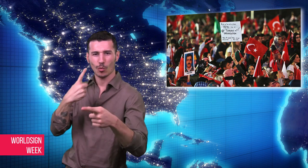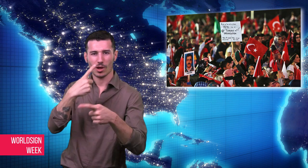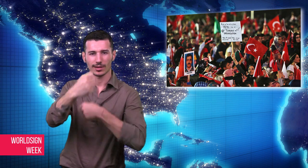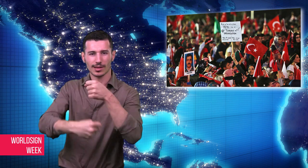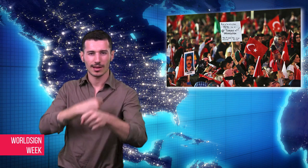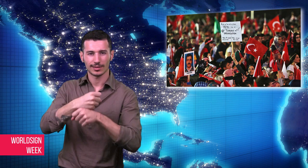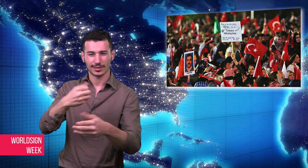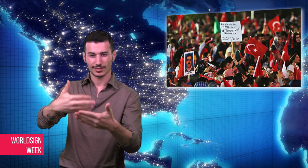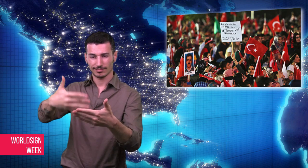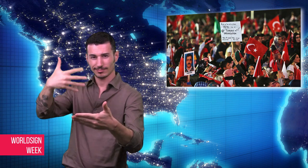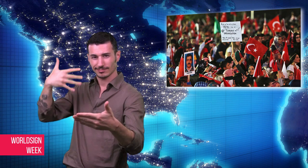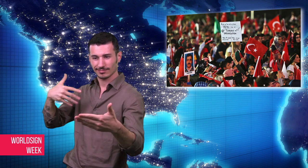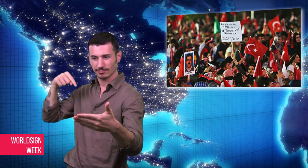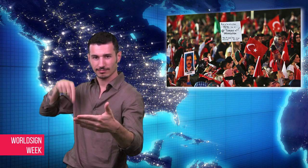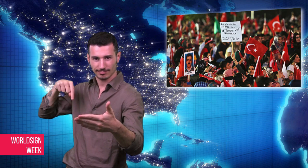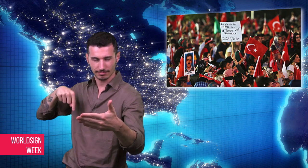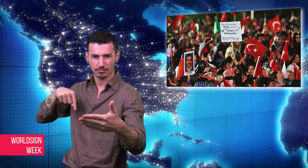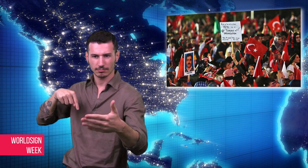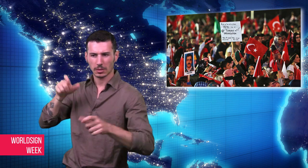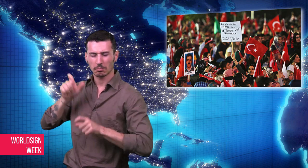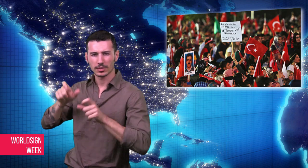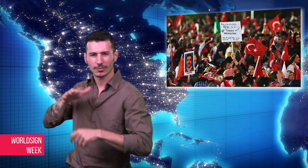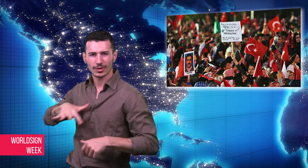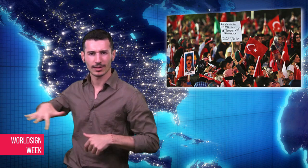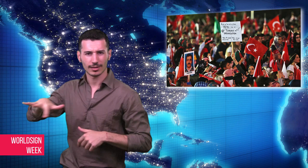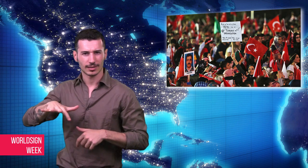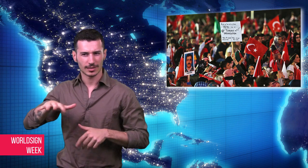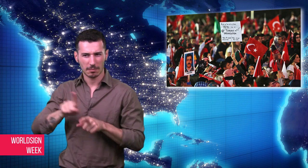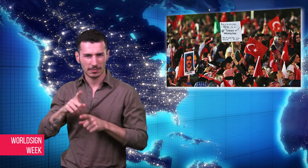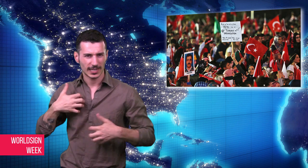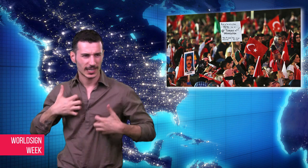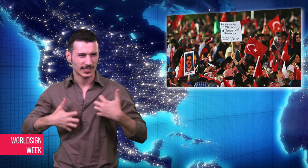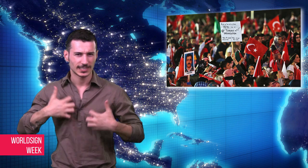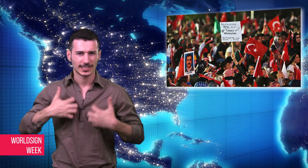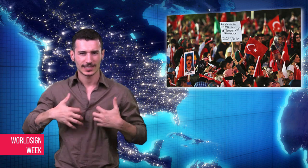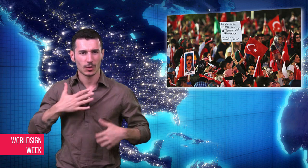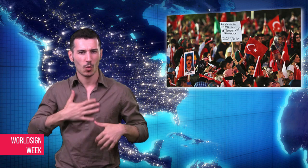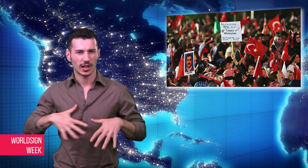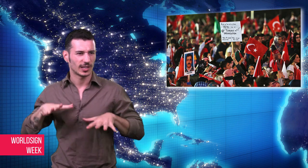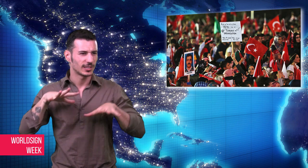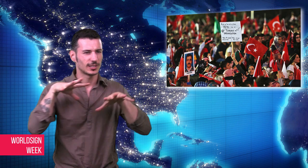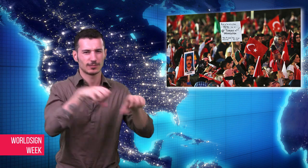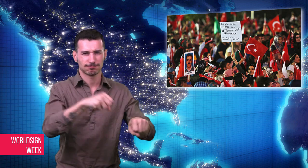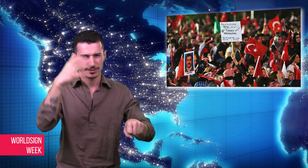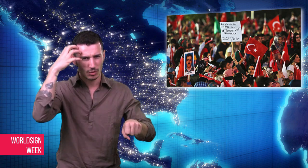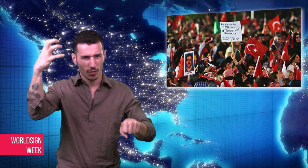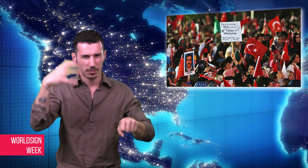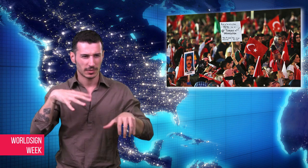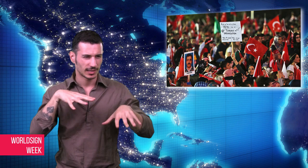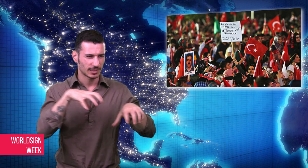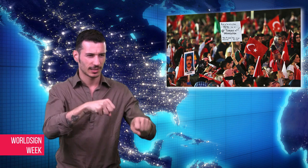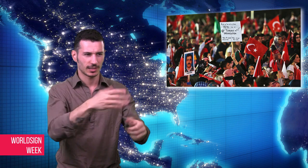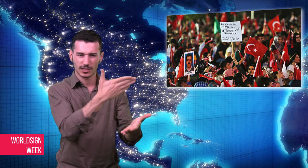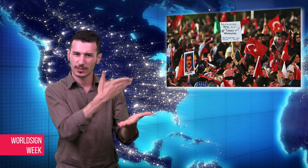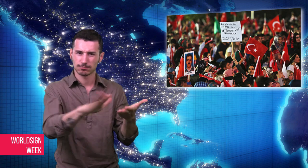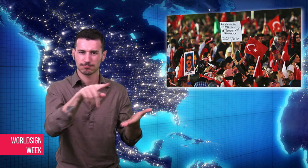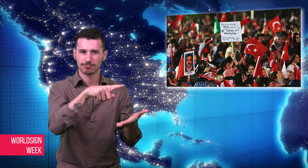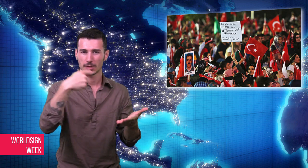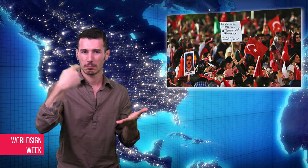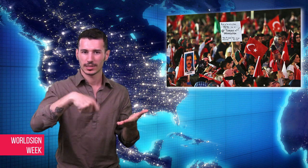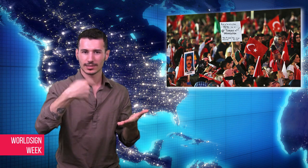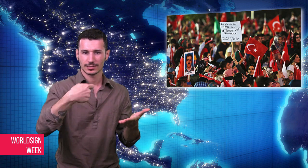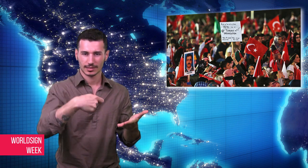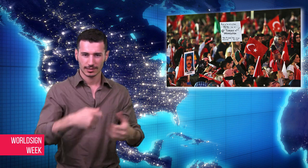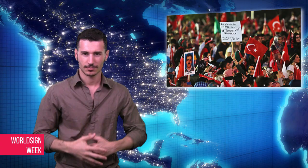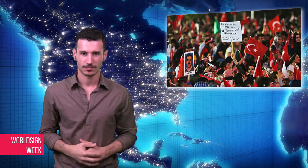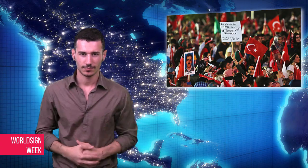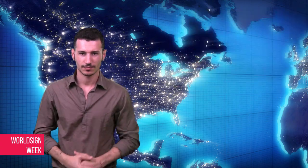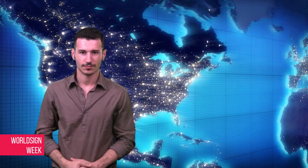remove him from power.